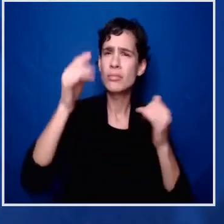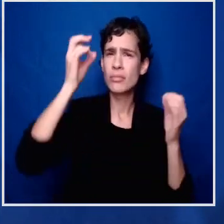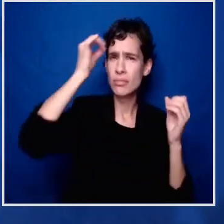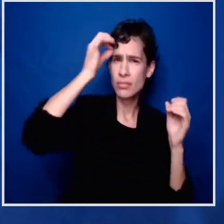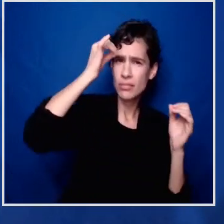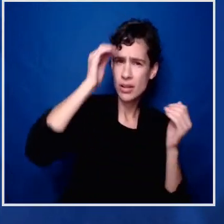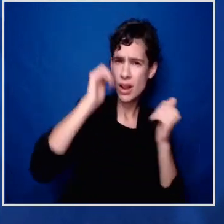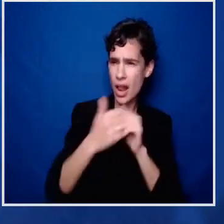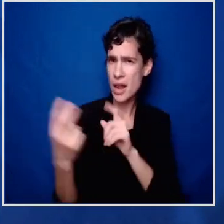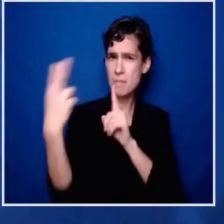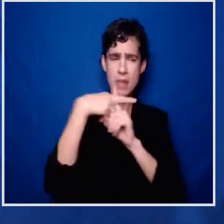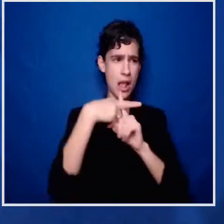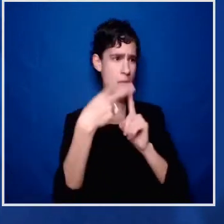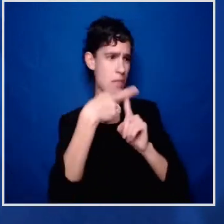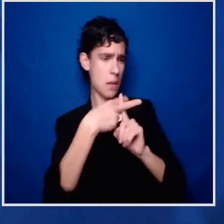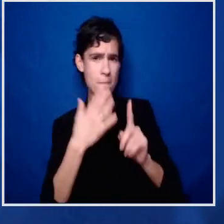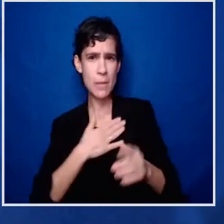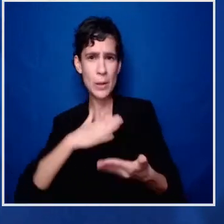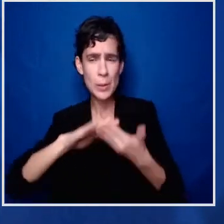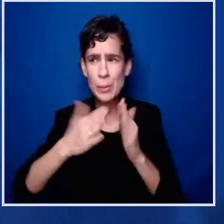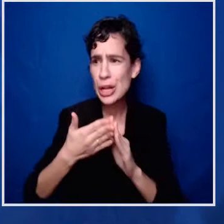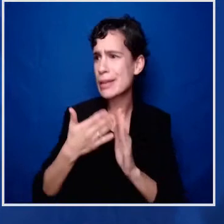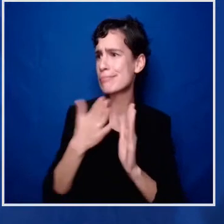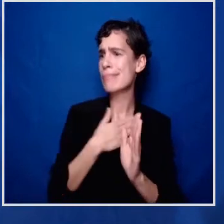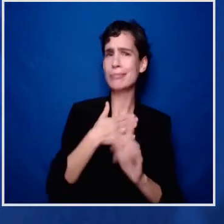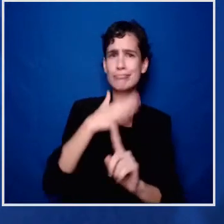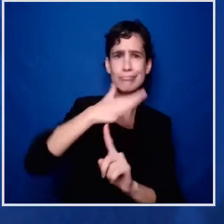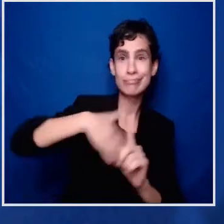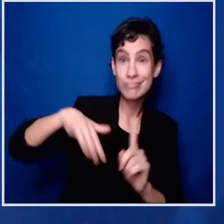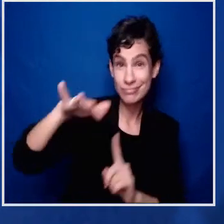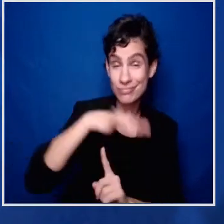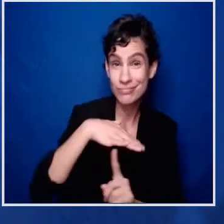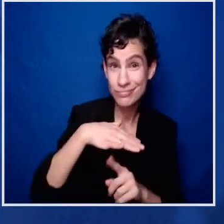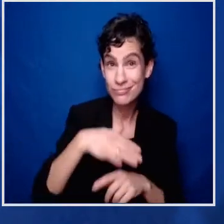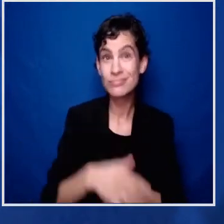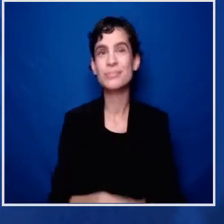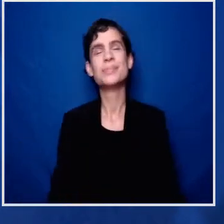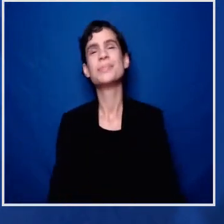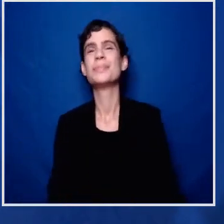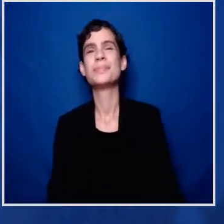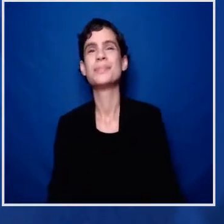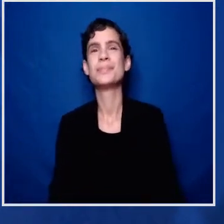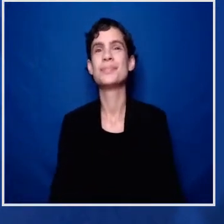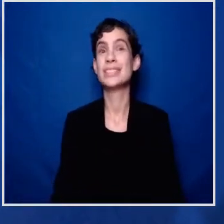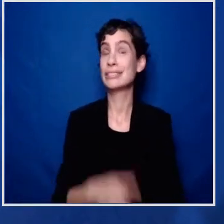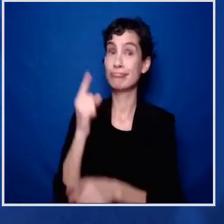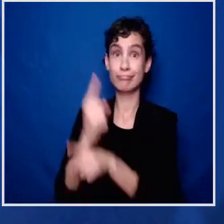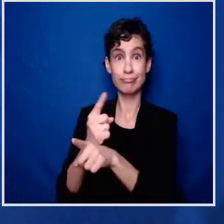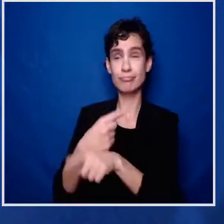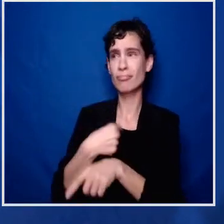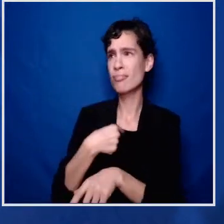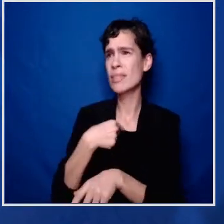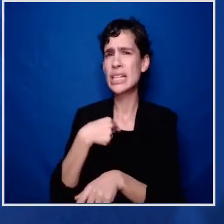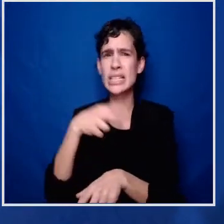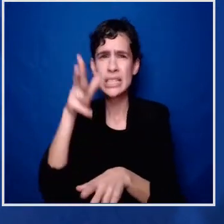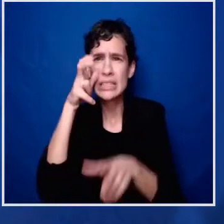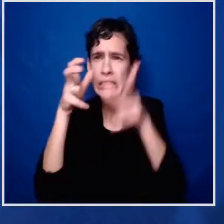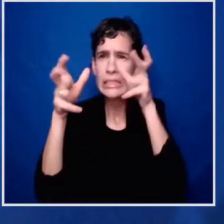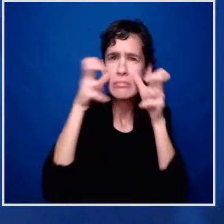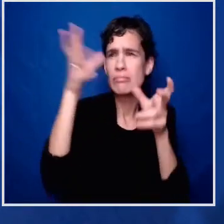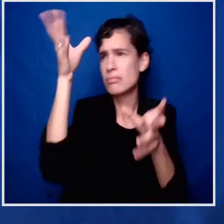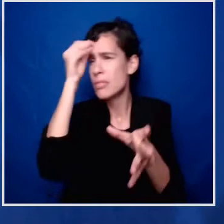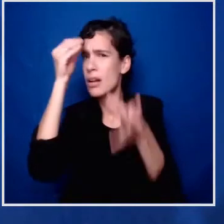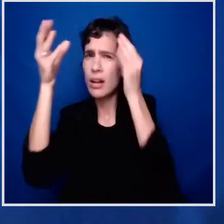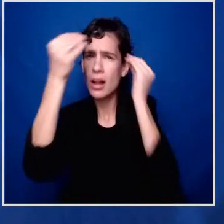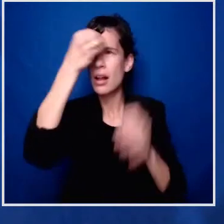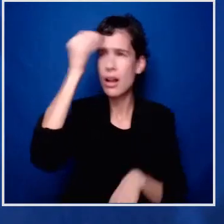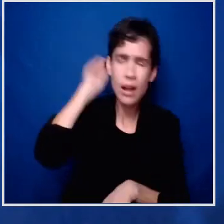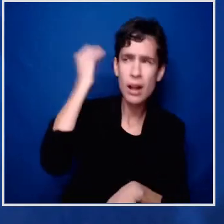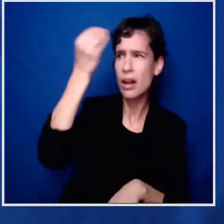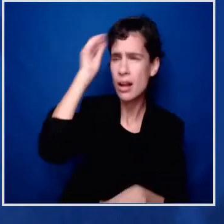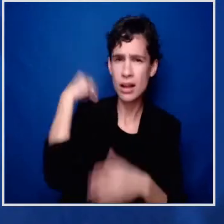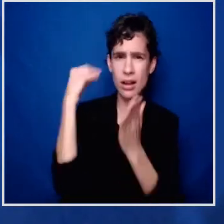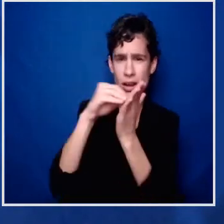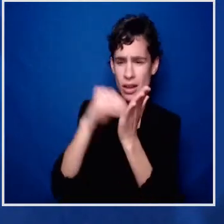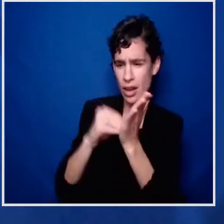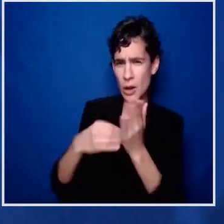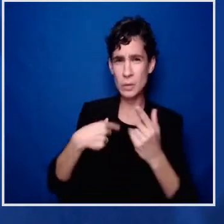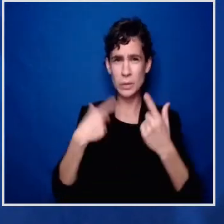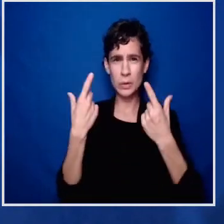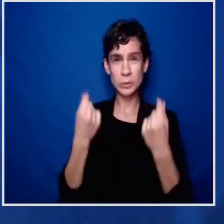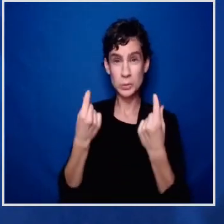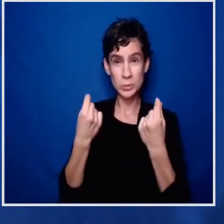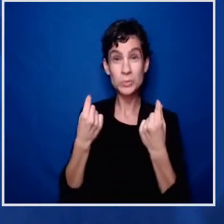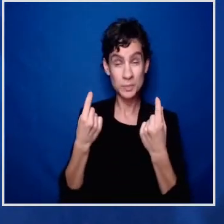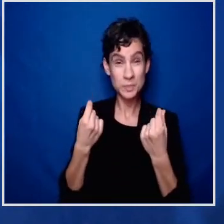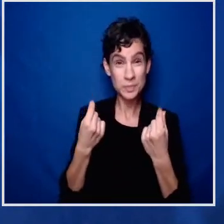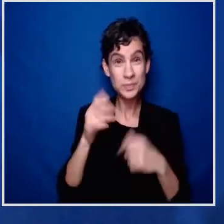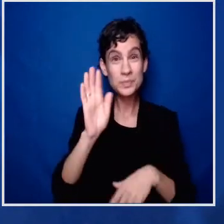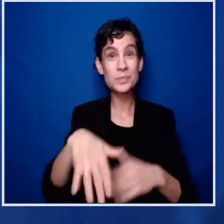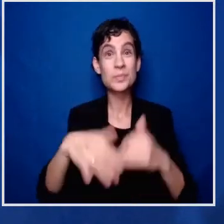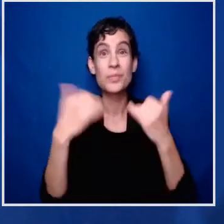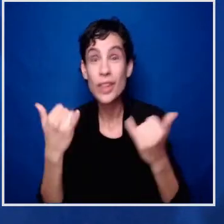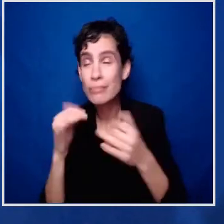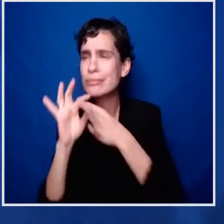THINKING ABOUT HOW TO CREATE